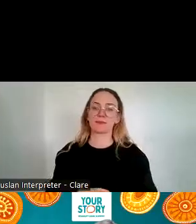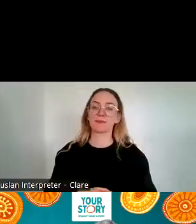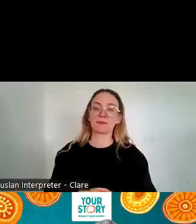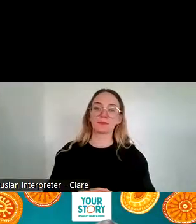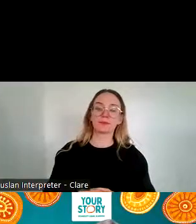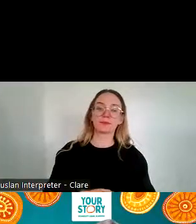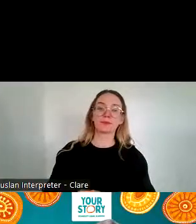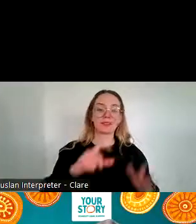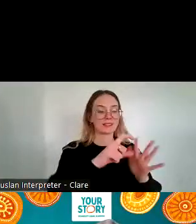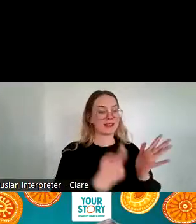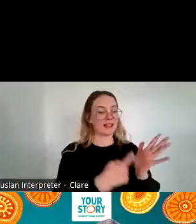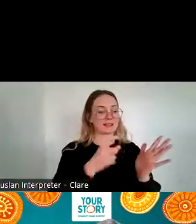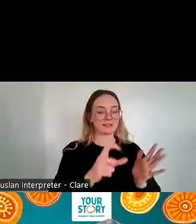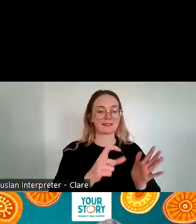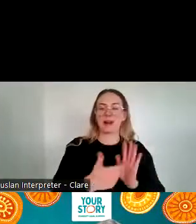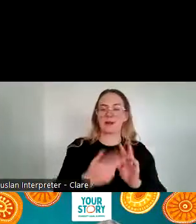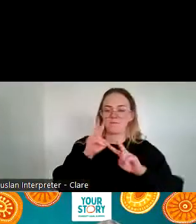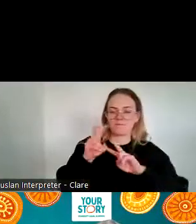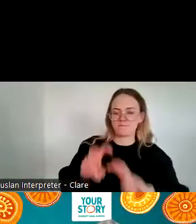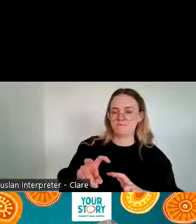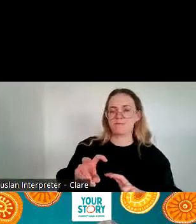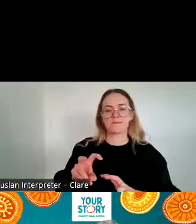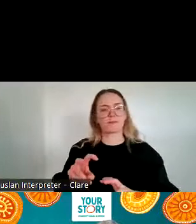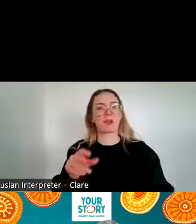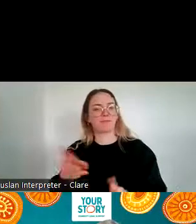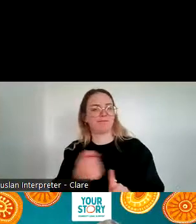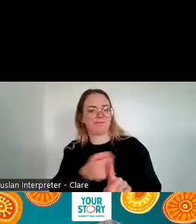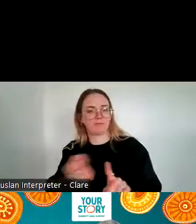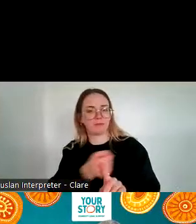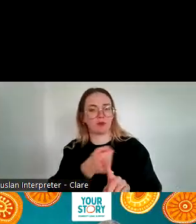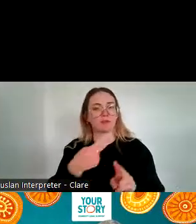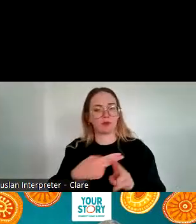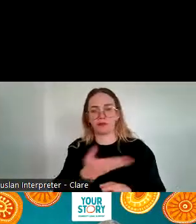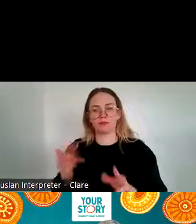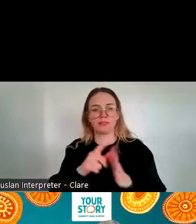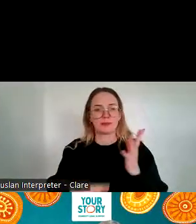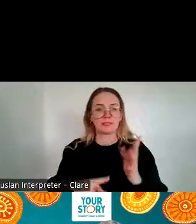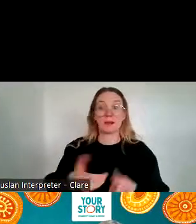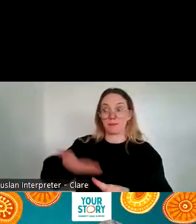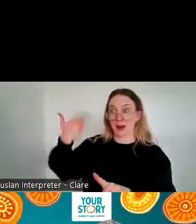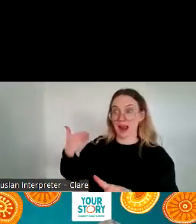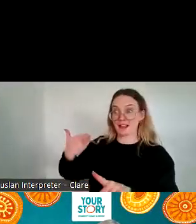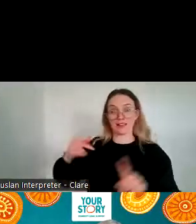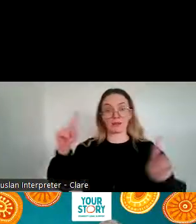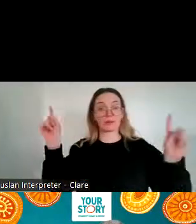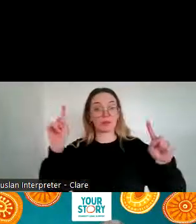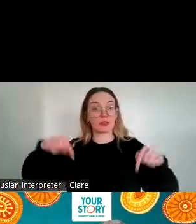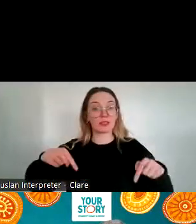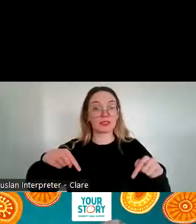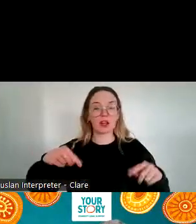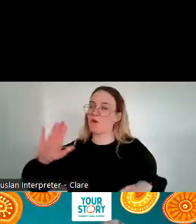the mistreatment of people with disability, both past and present, in all contexts and settings.